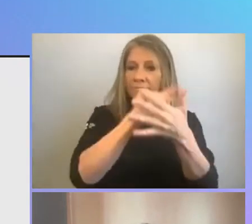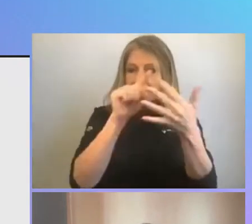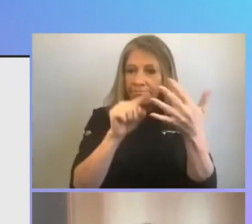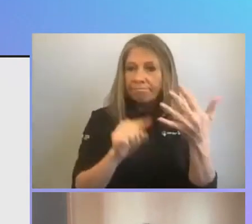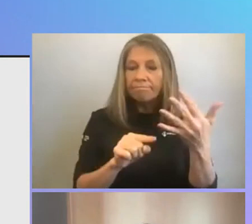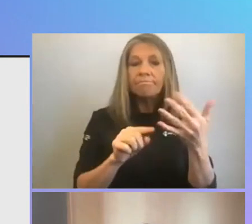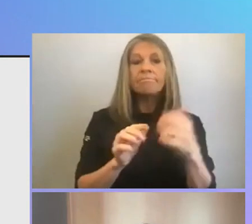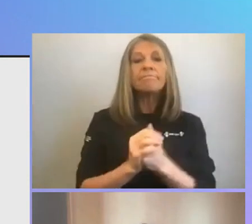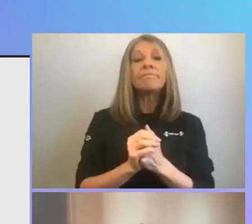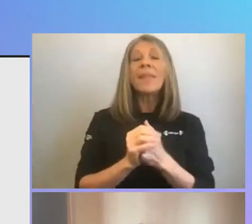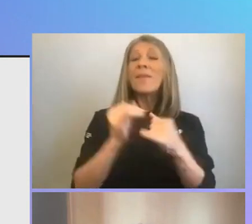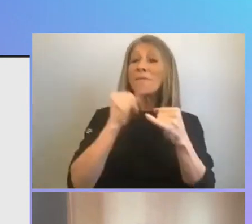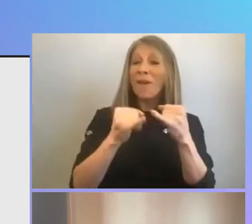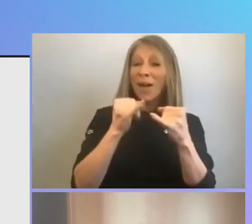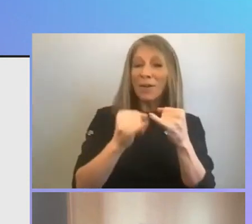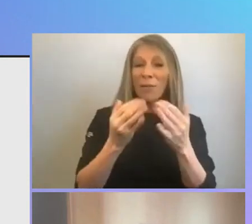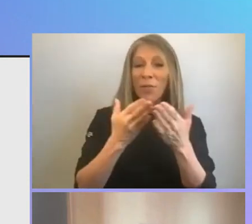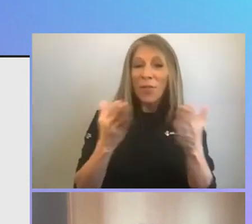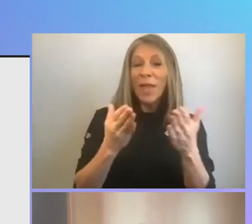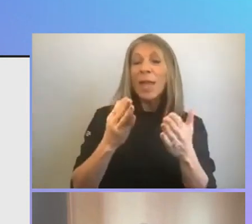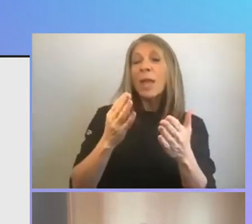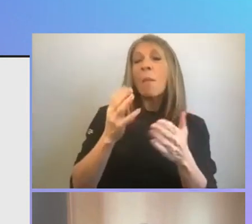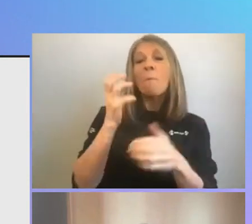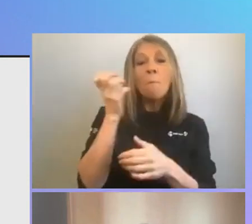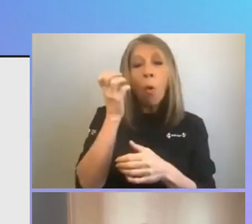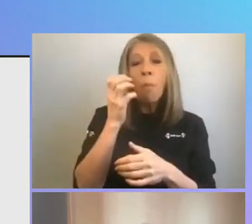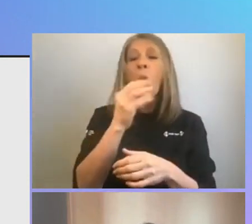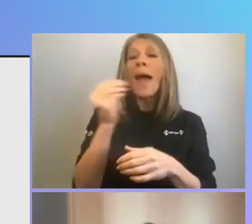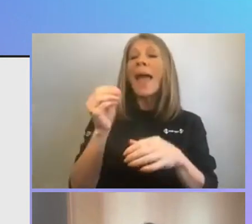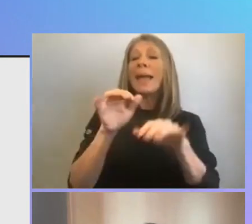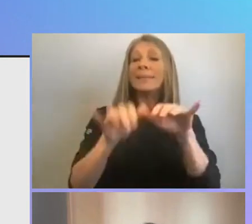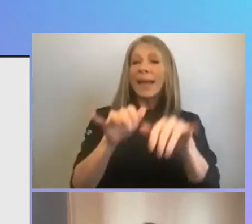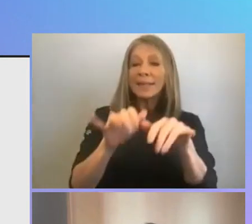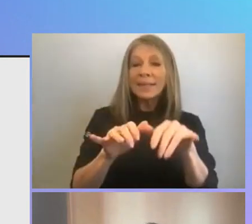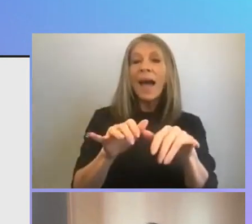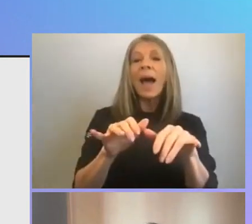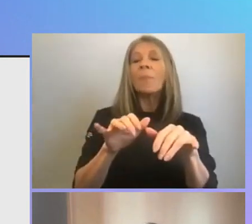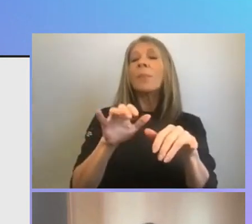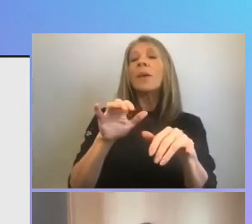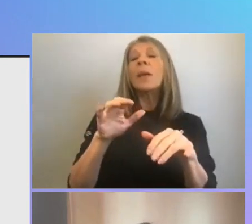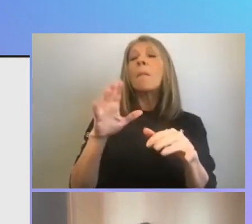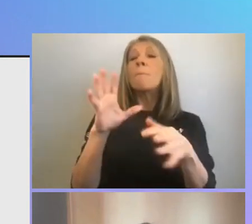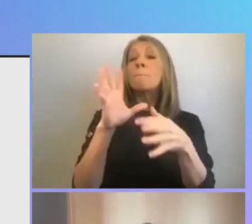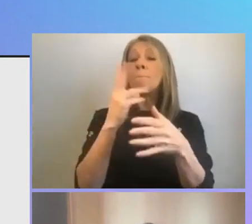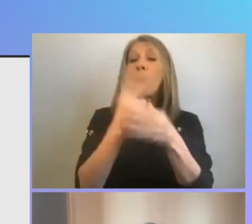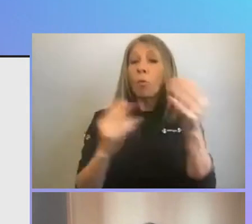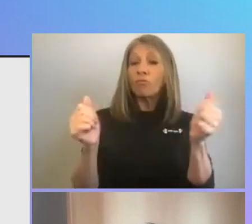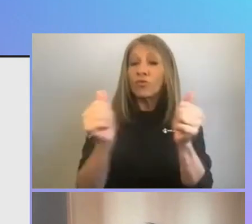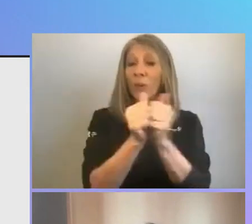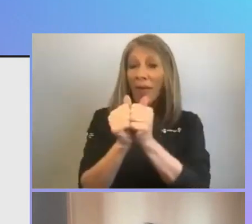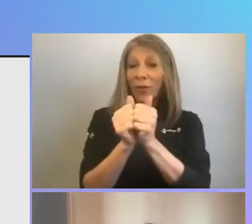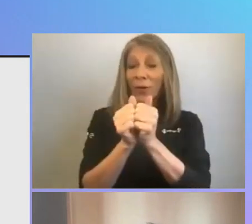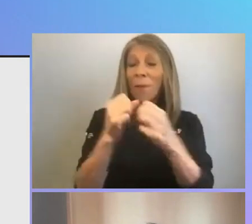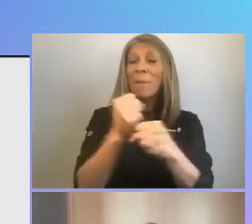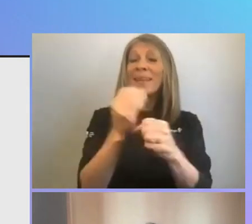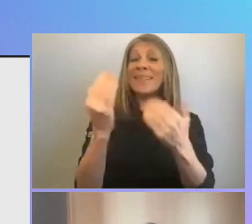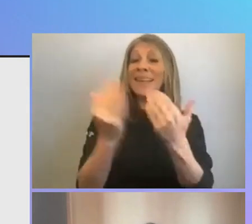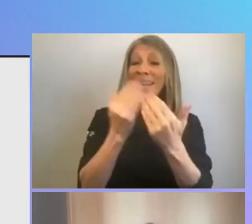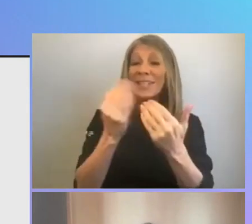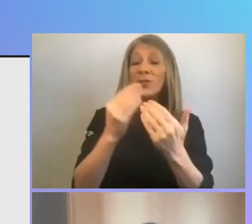mobile and desktop acceptance criteria. They're actually combined. So it makes it a little easier to read, and it